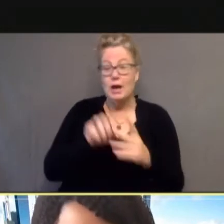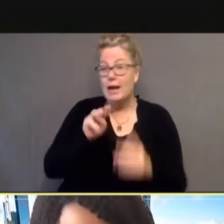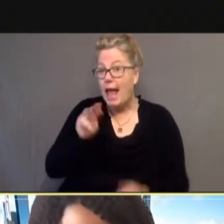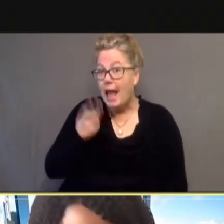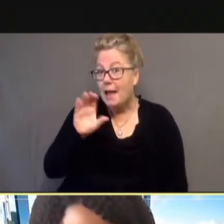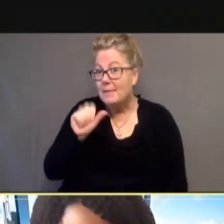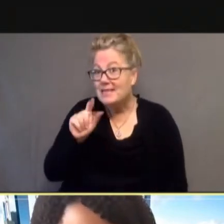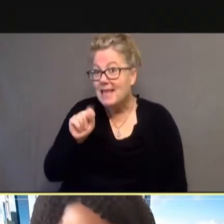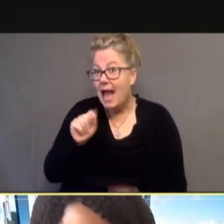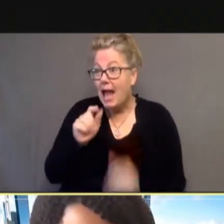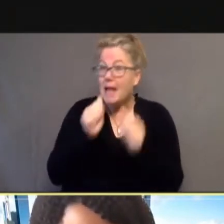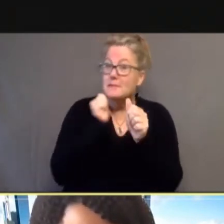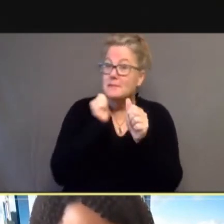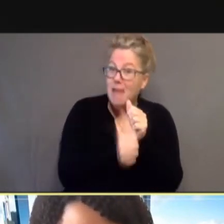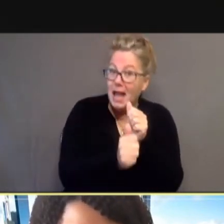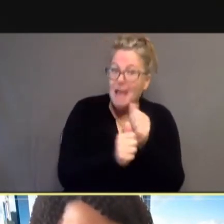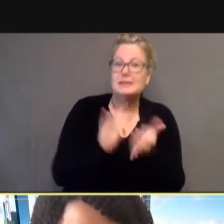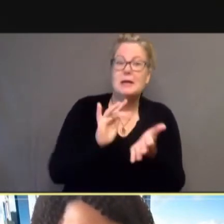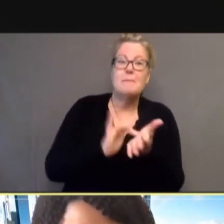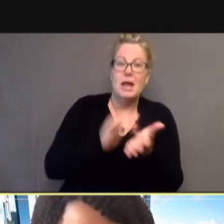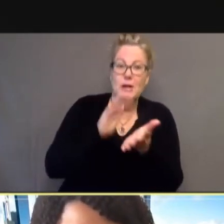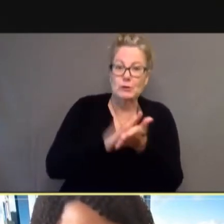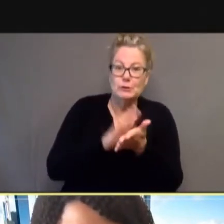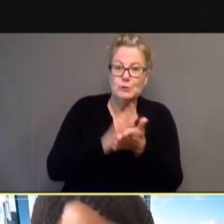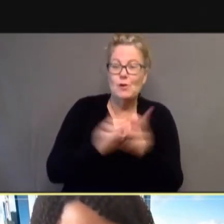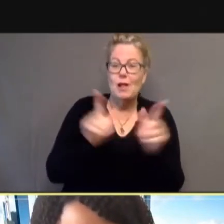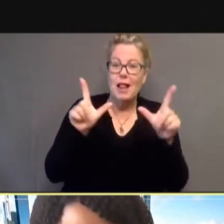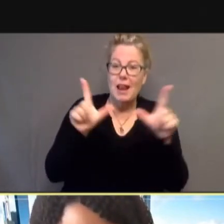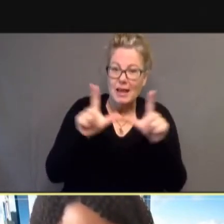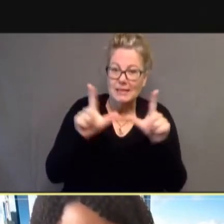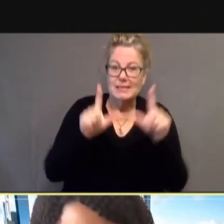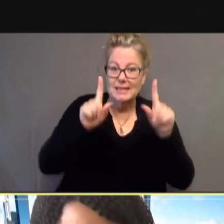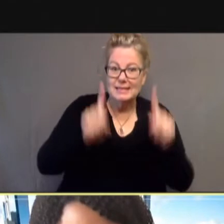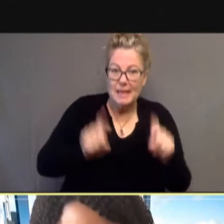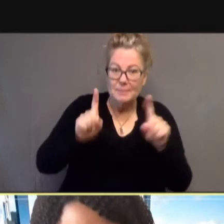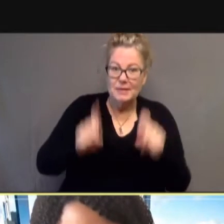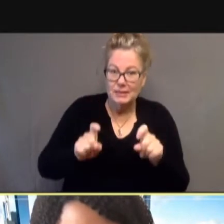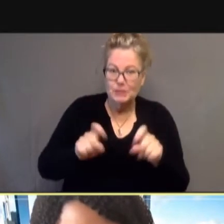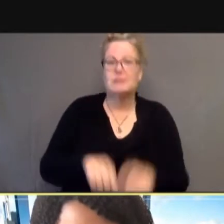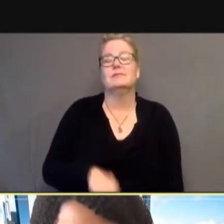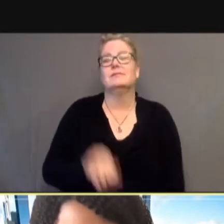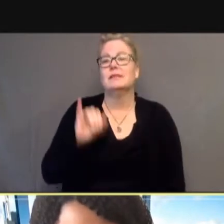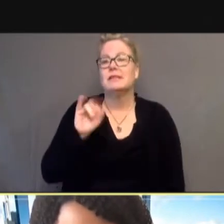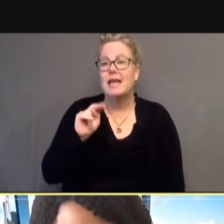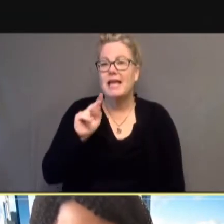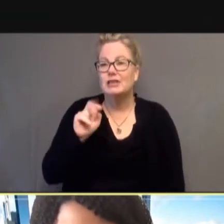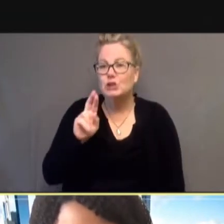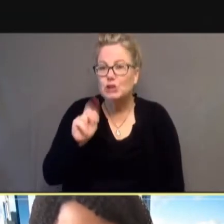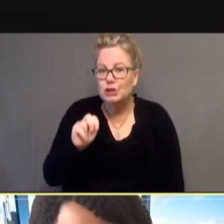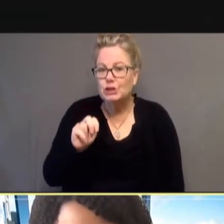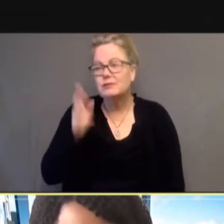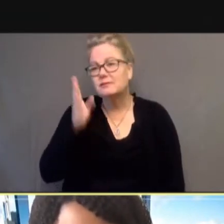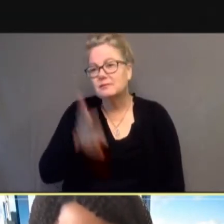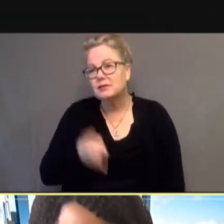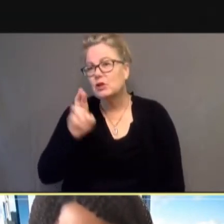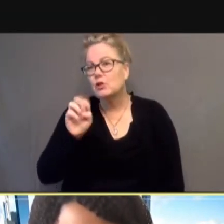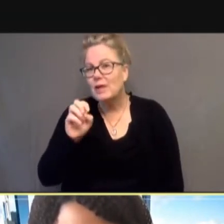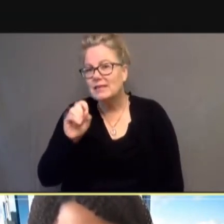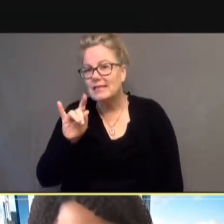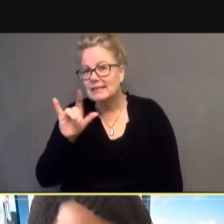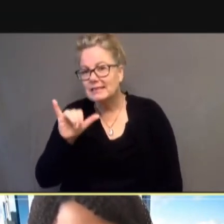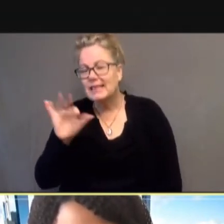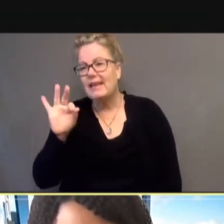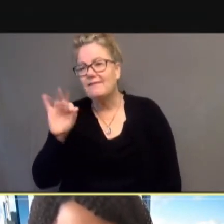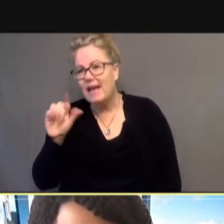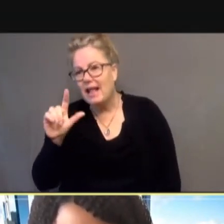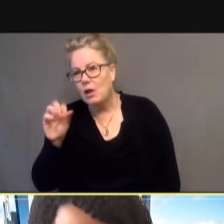licensing examinations, internship, residency, fellowship, employment, and so on. What isn't